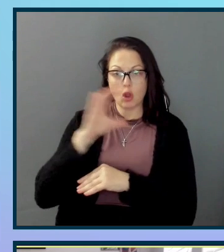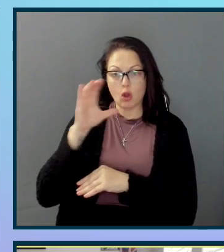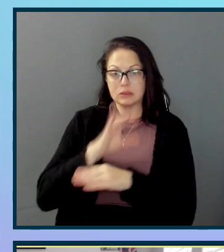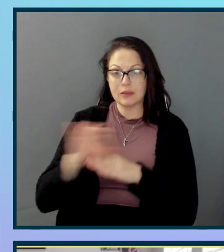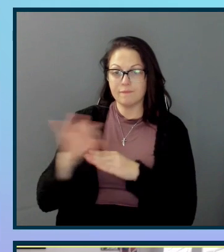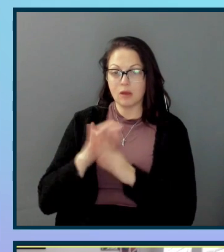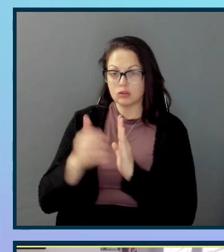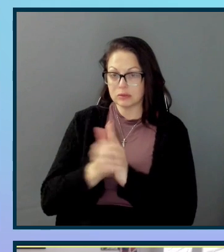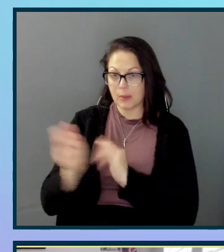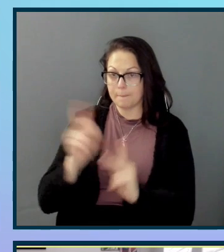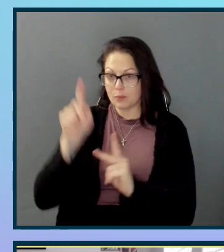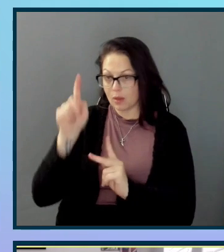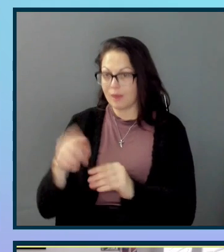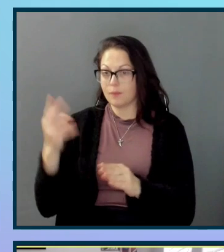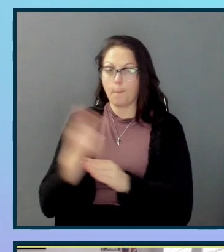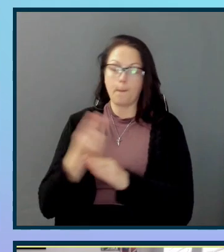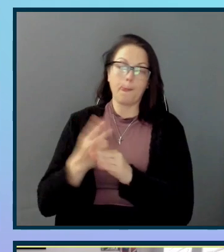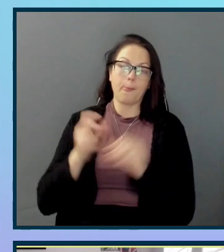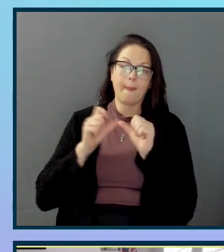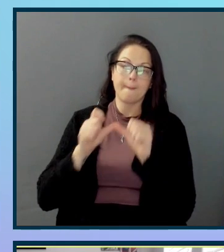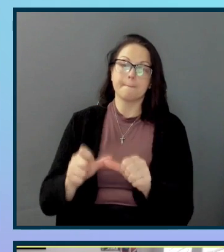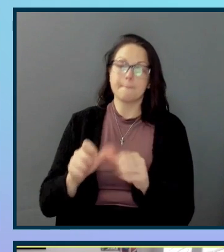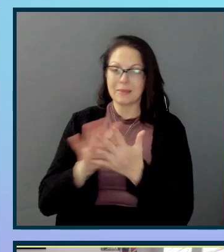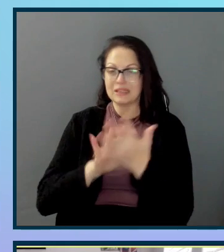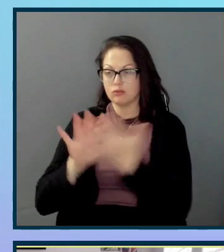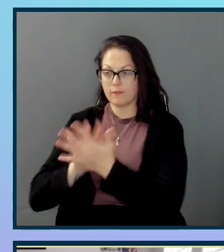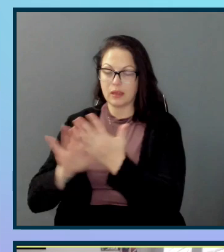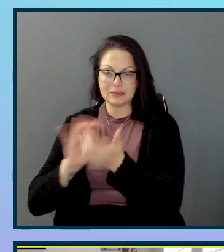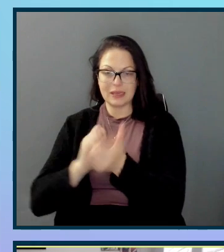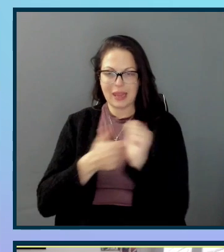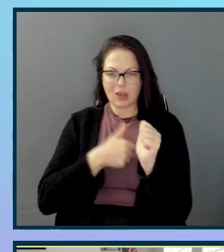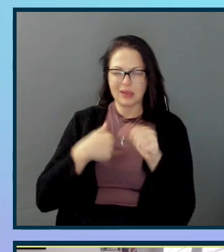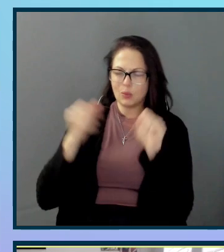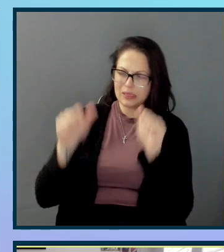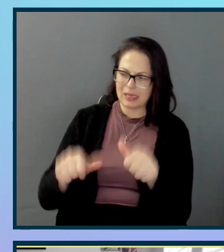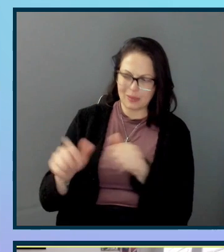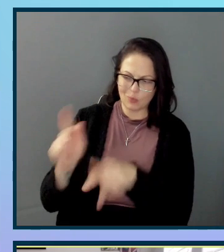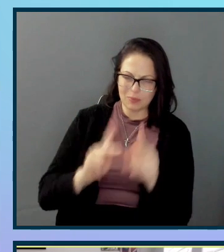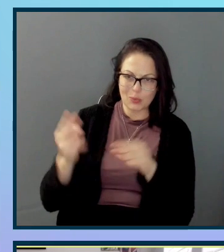that people have to use continually in our interfaces, and how can we enable people to use the functional skills